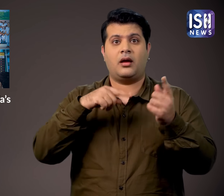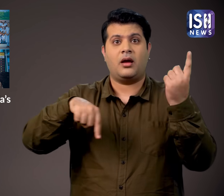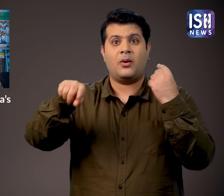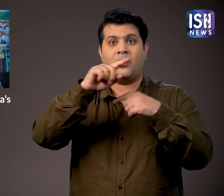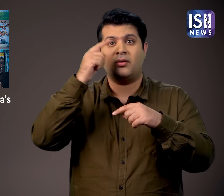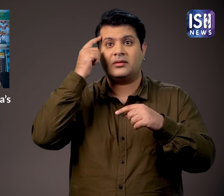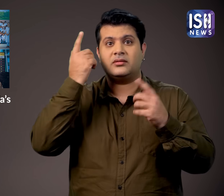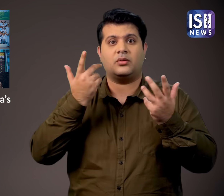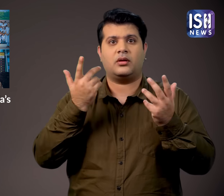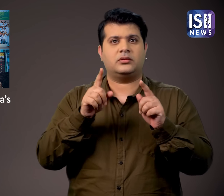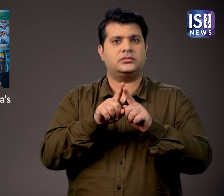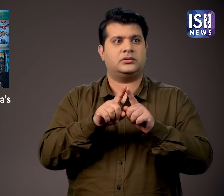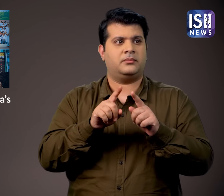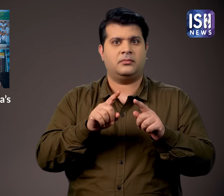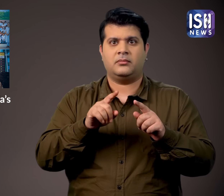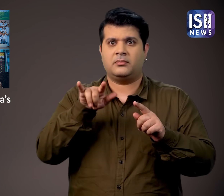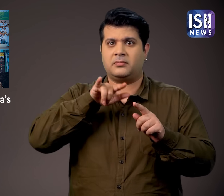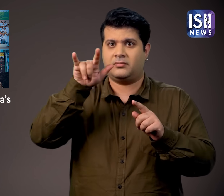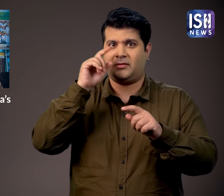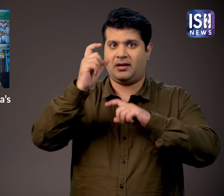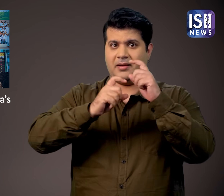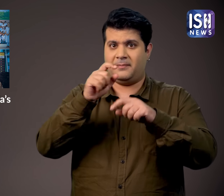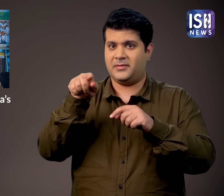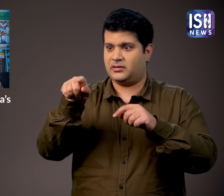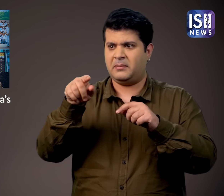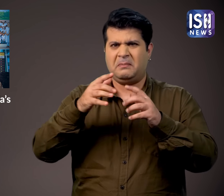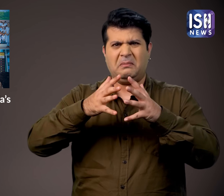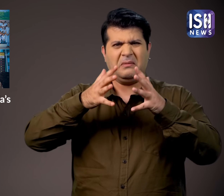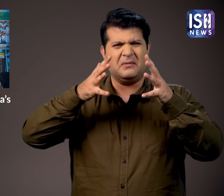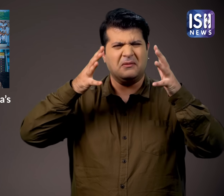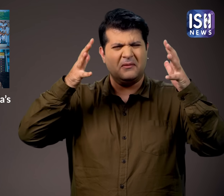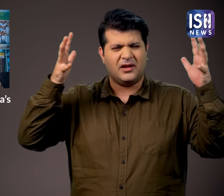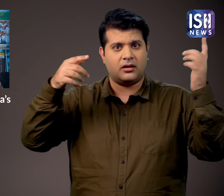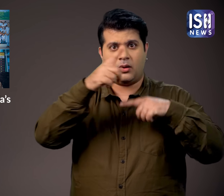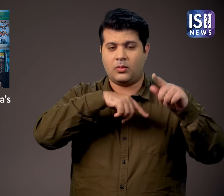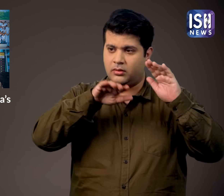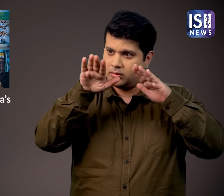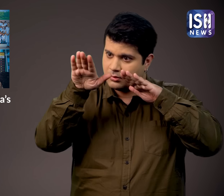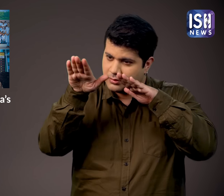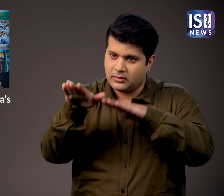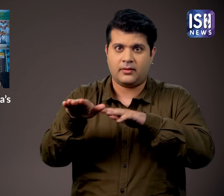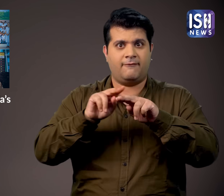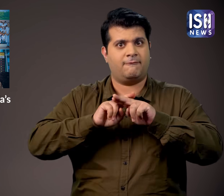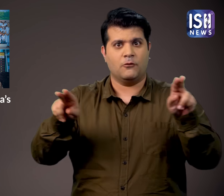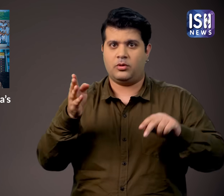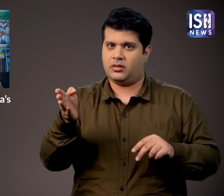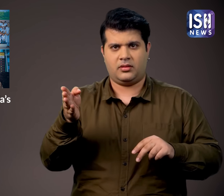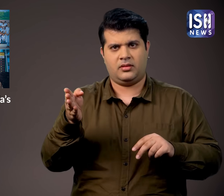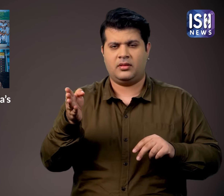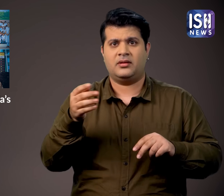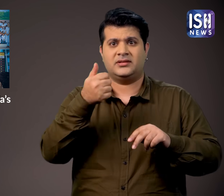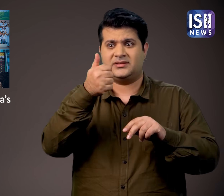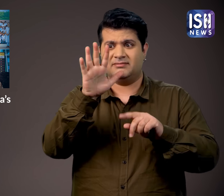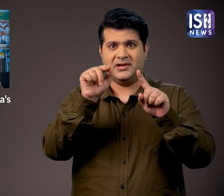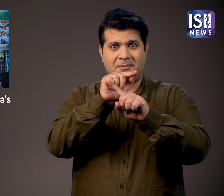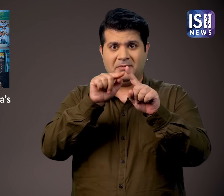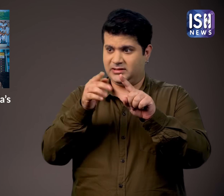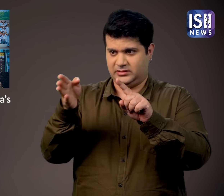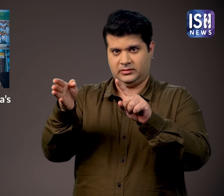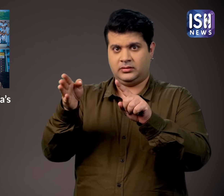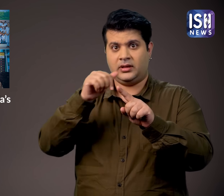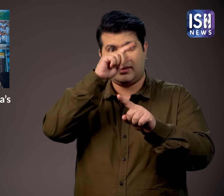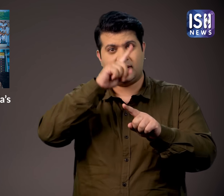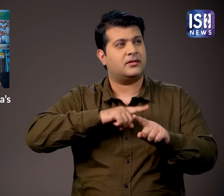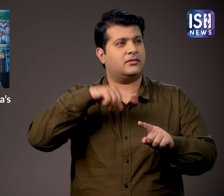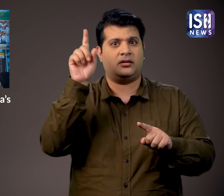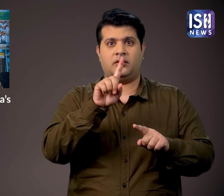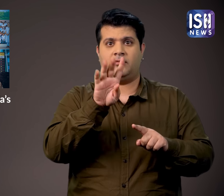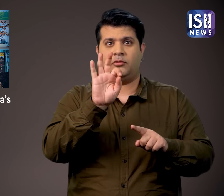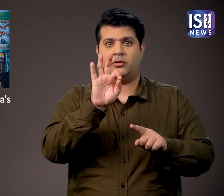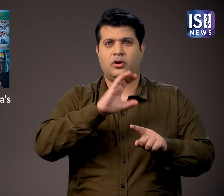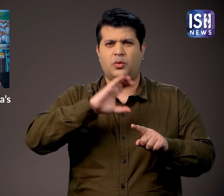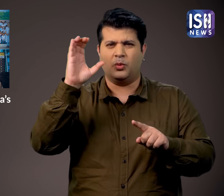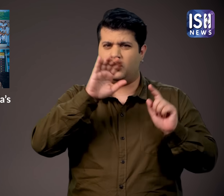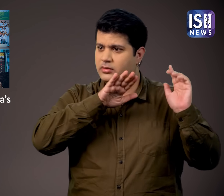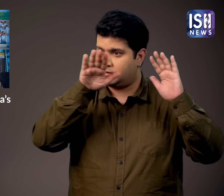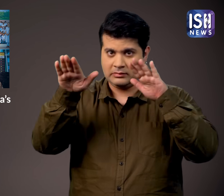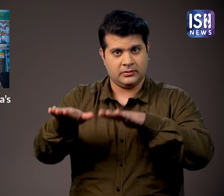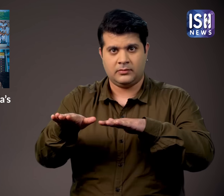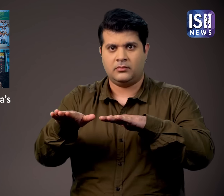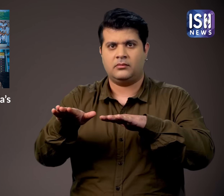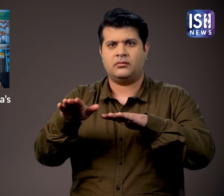This means that 140 crore Indians depend on IndiGo, which holds a 65% market share.